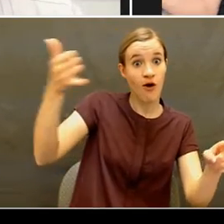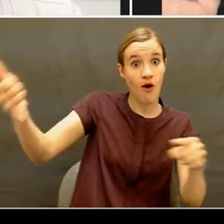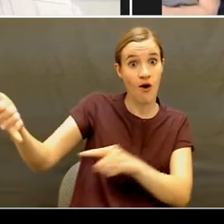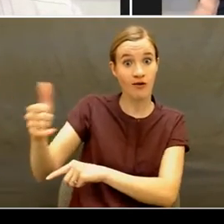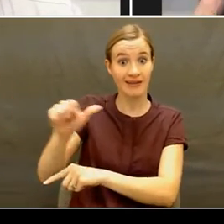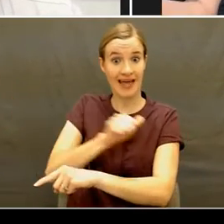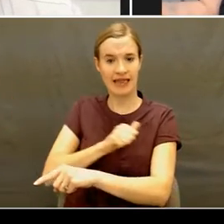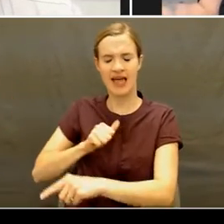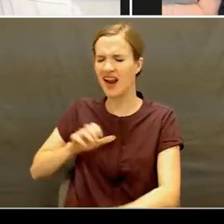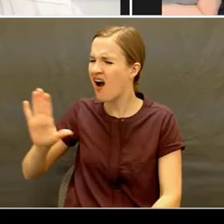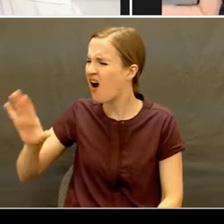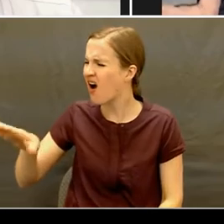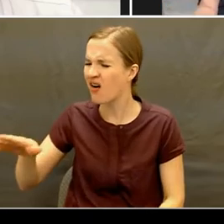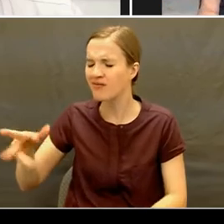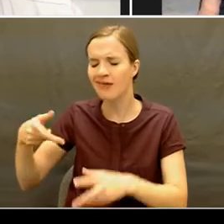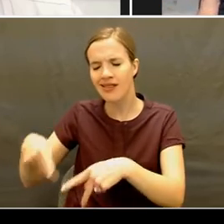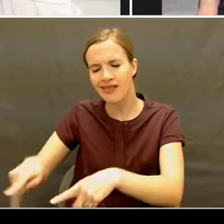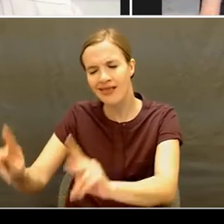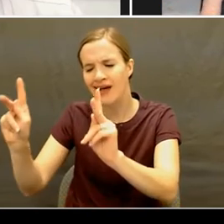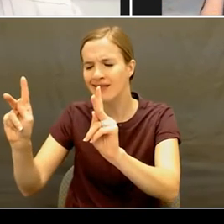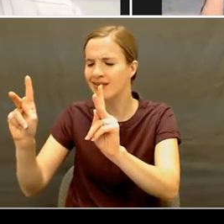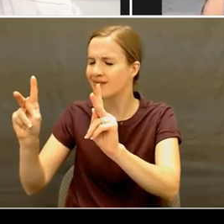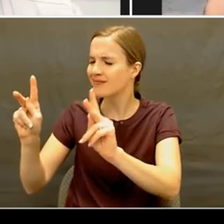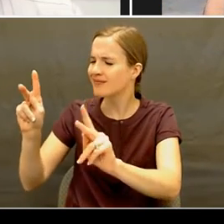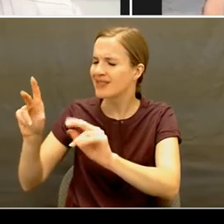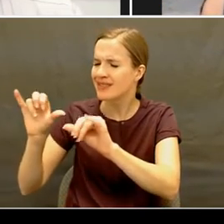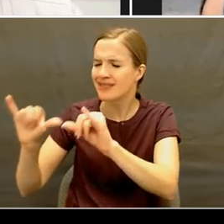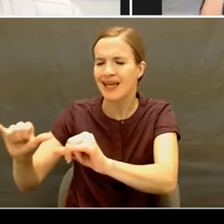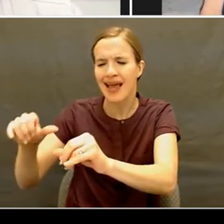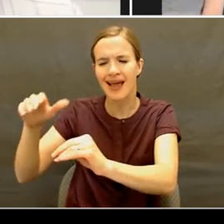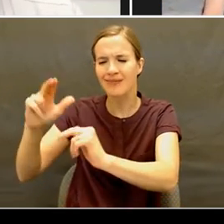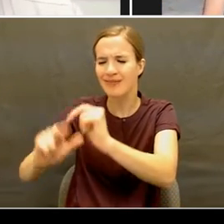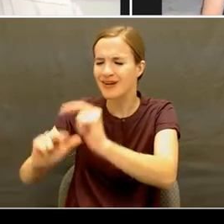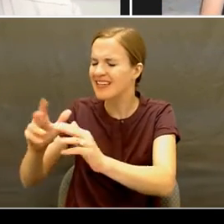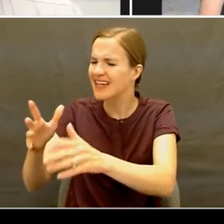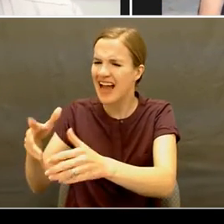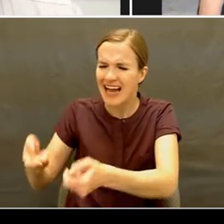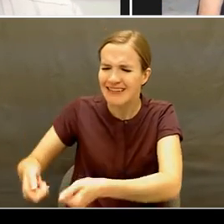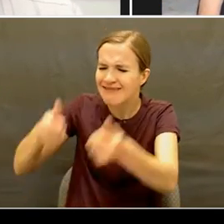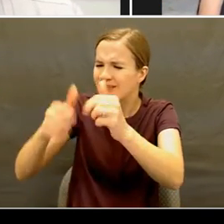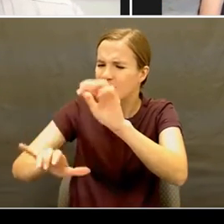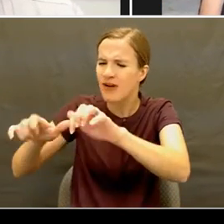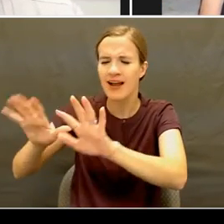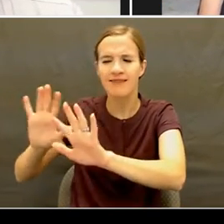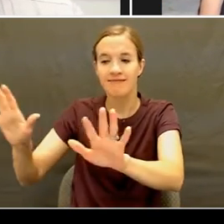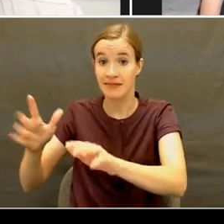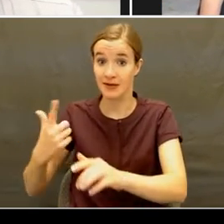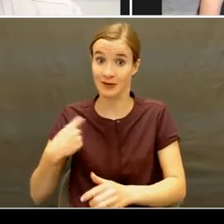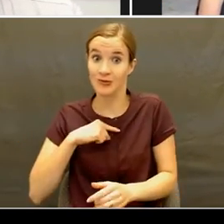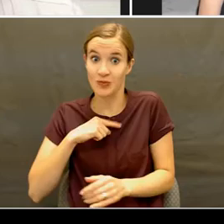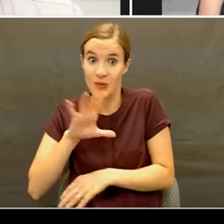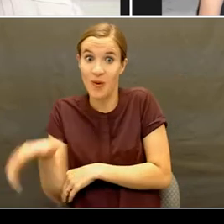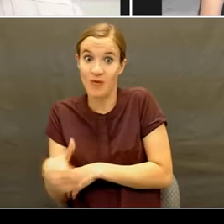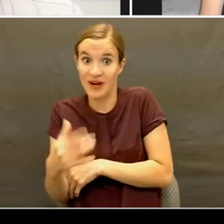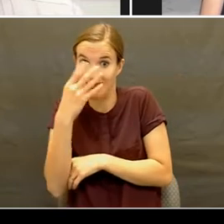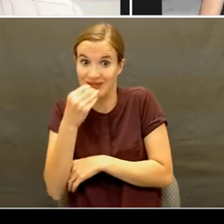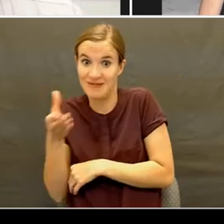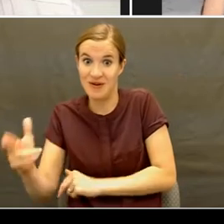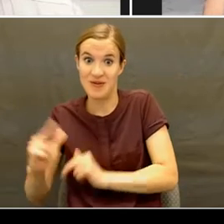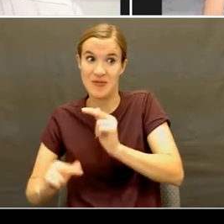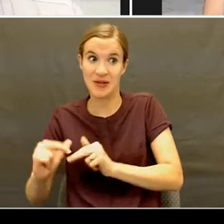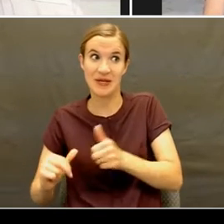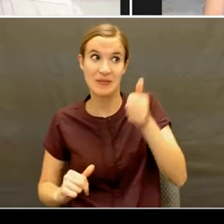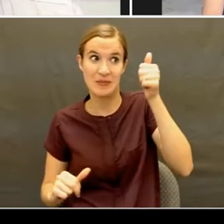overnight in the building. But yeah, we needed it was we had great people we had, you